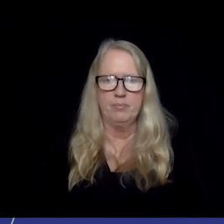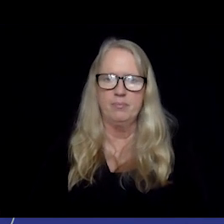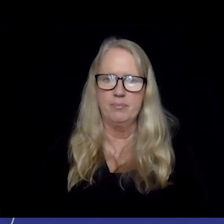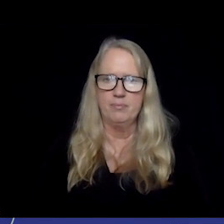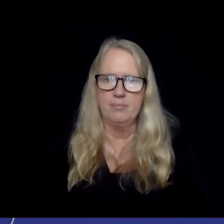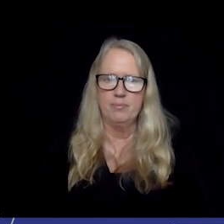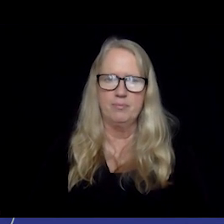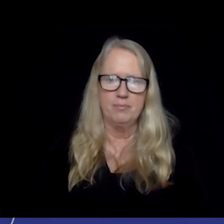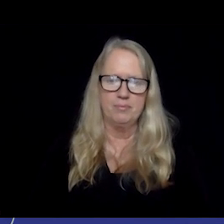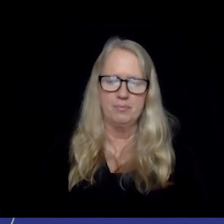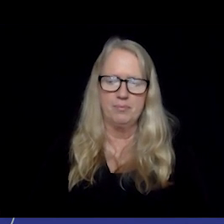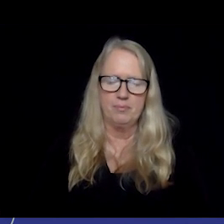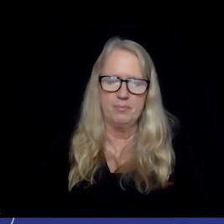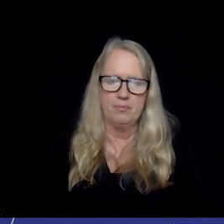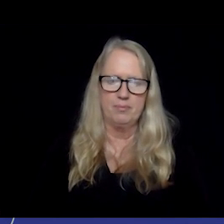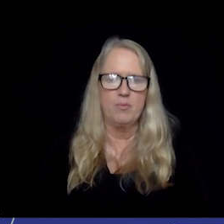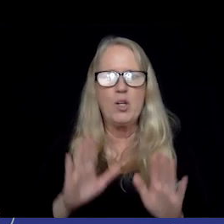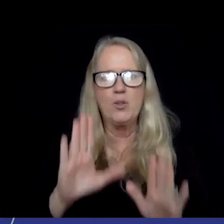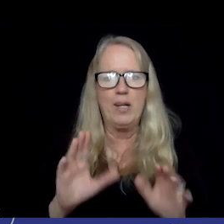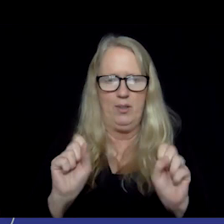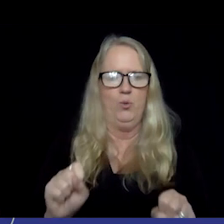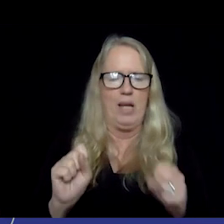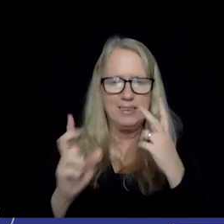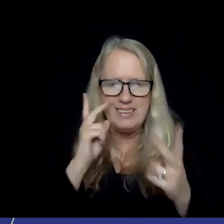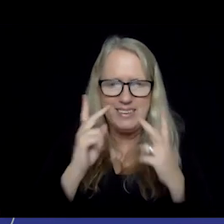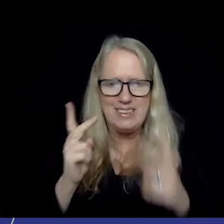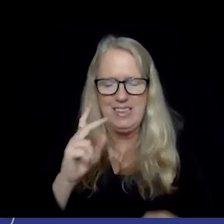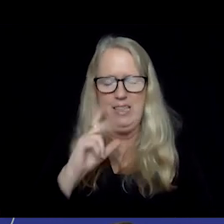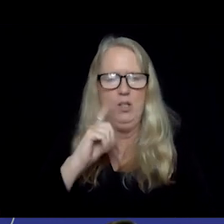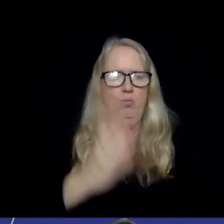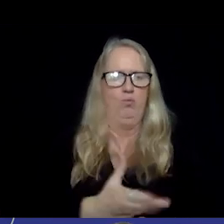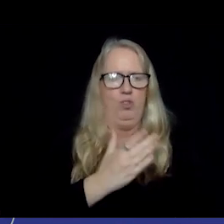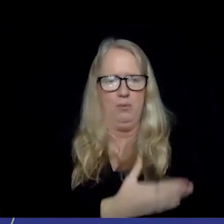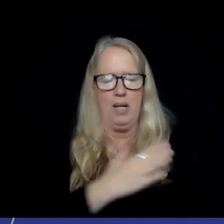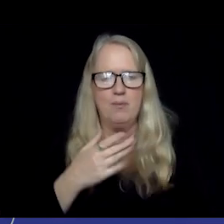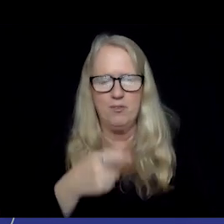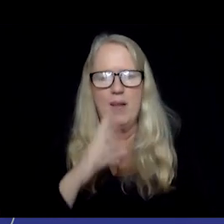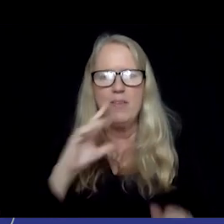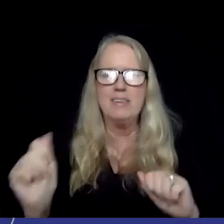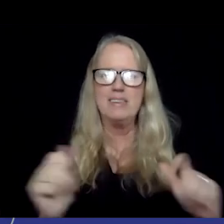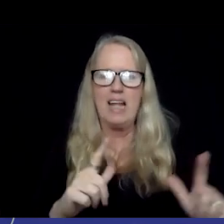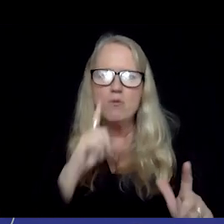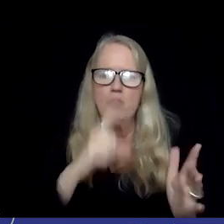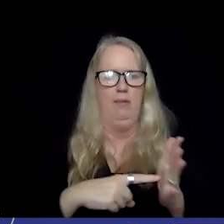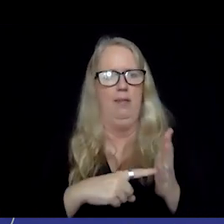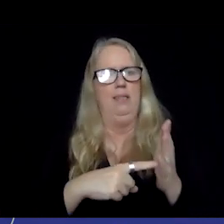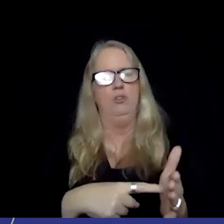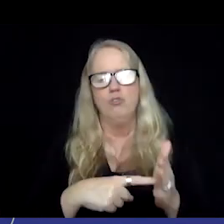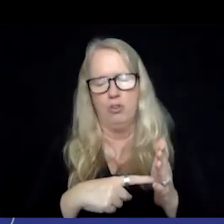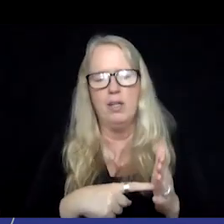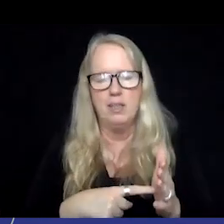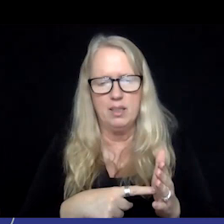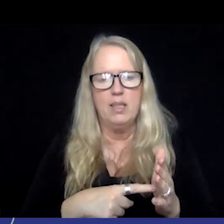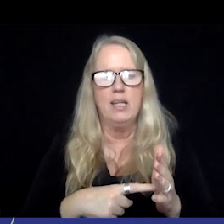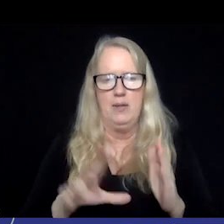AS YOU CAN SEE, WE REVAMPED THIS SLIDE TO ILLUSTRATE STATES HAVE